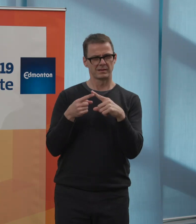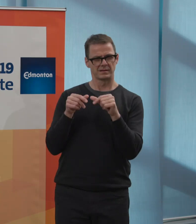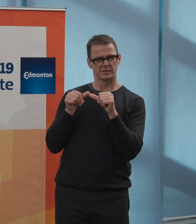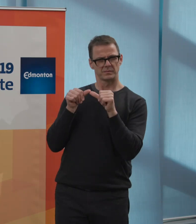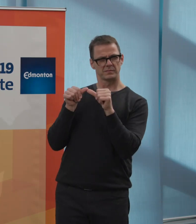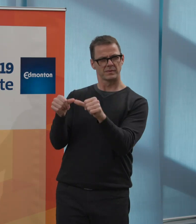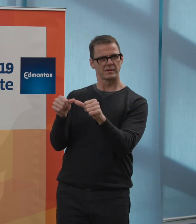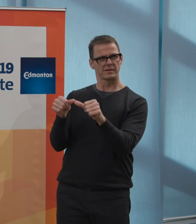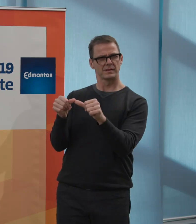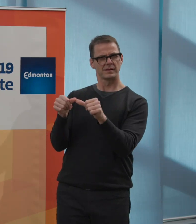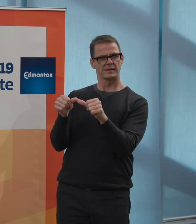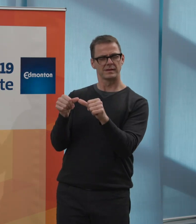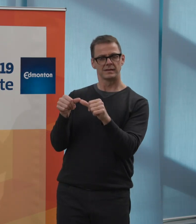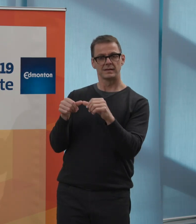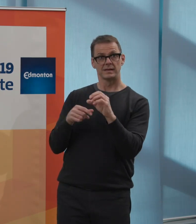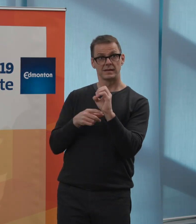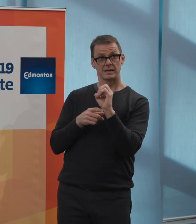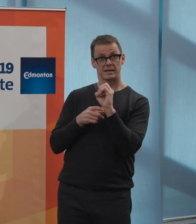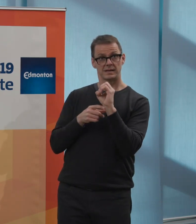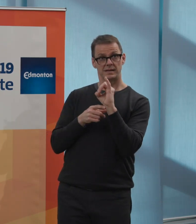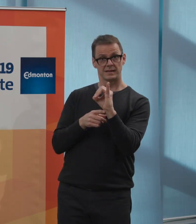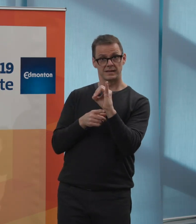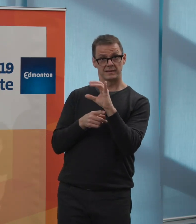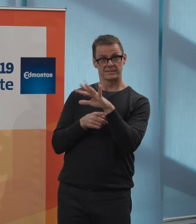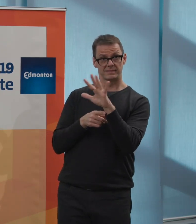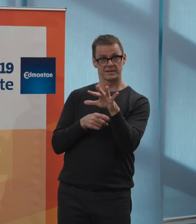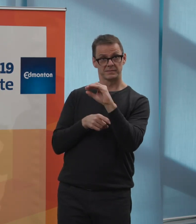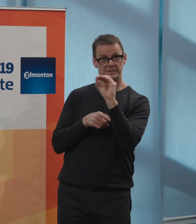was permanent employees can you confirm that and that that would be four four